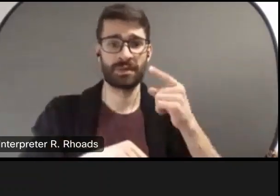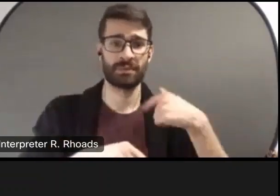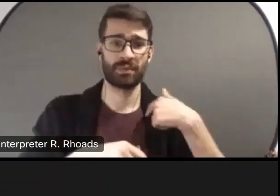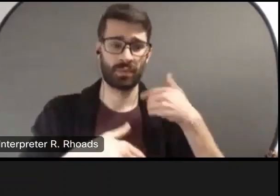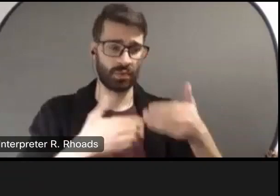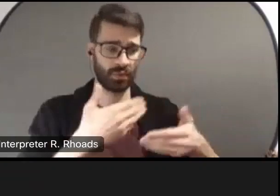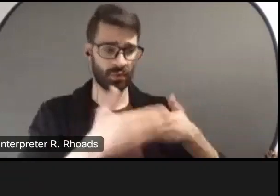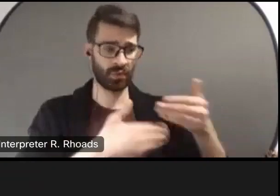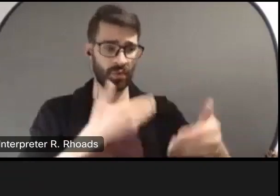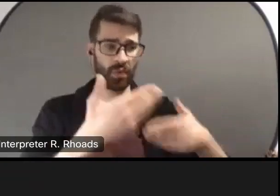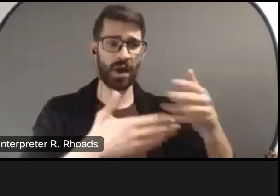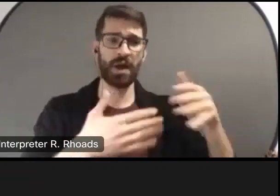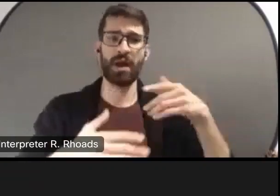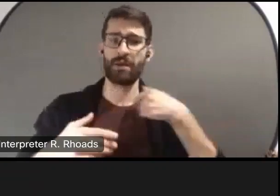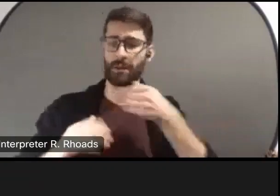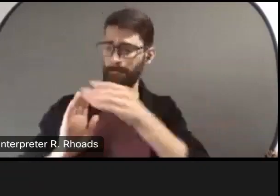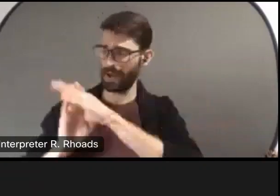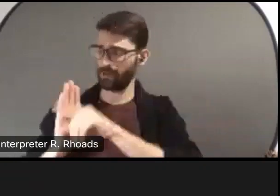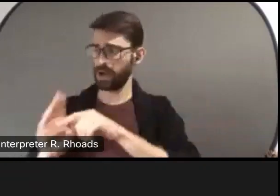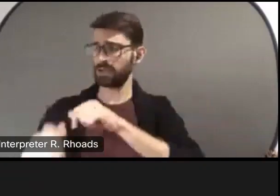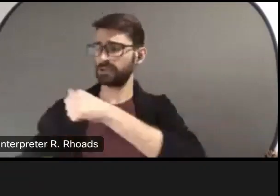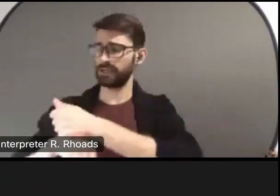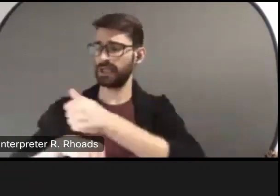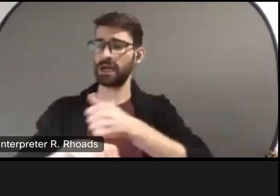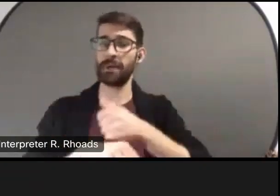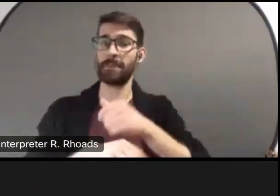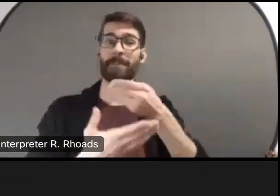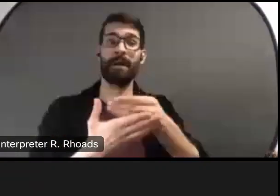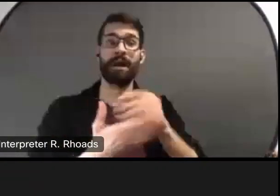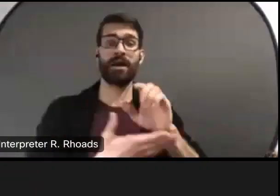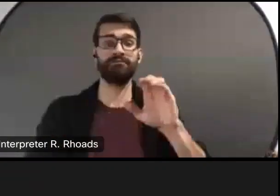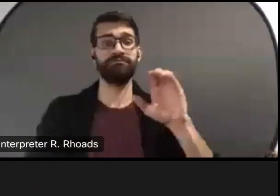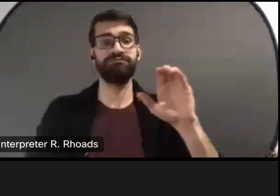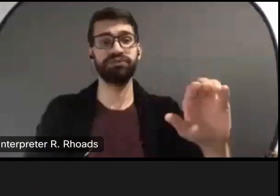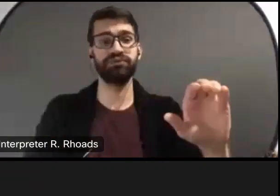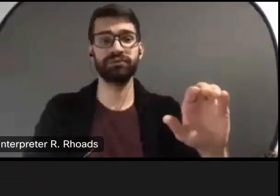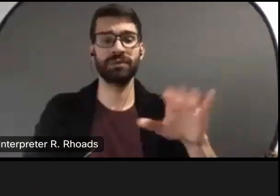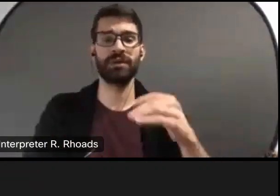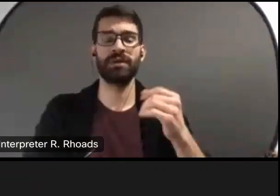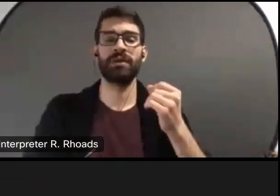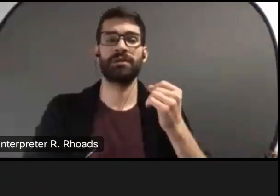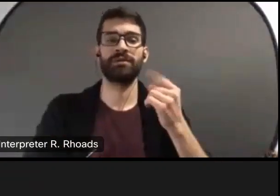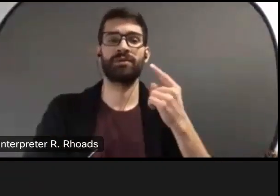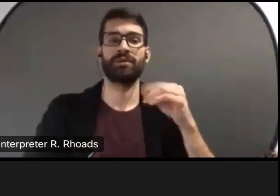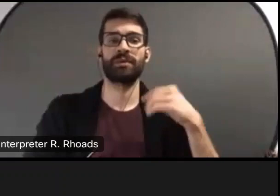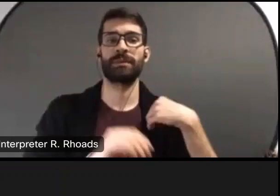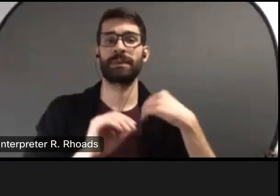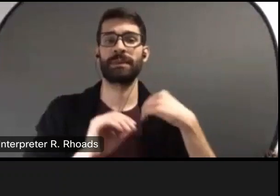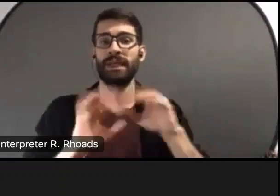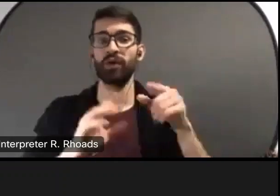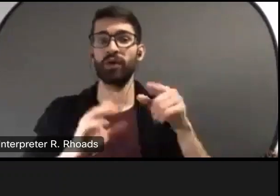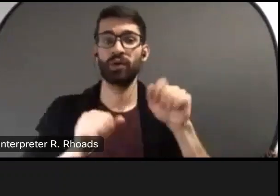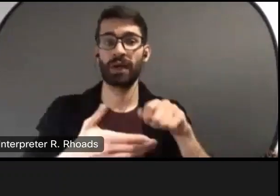money deposited into the account. So I want to be clear. You are able to write a check once